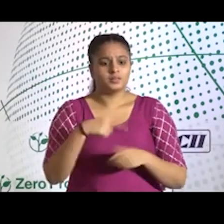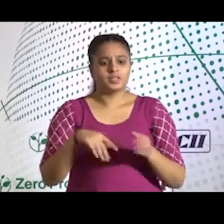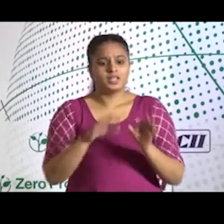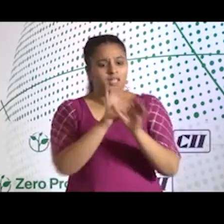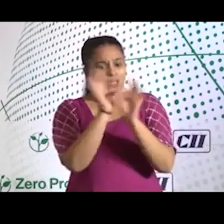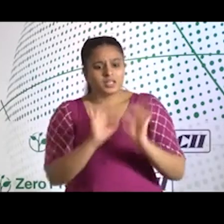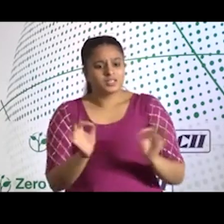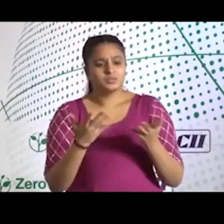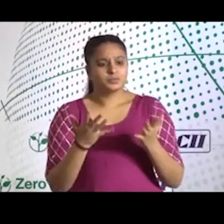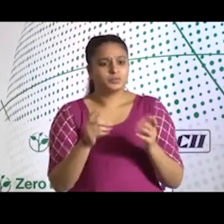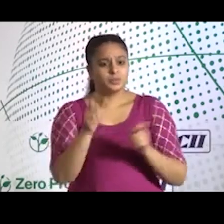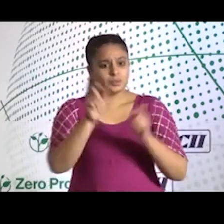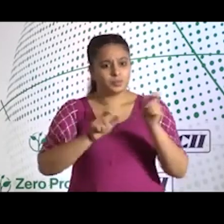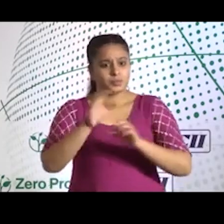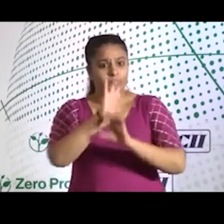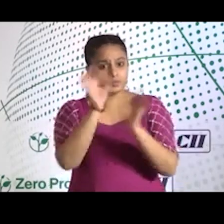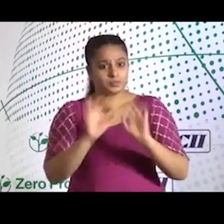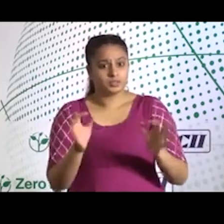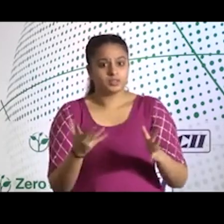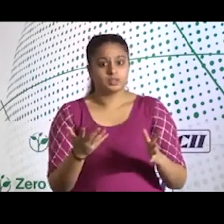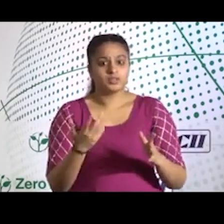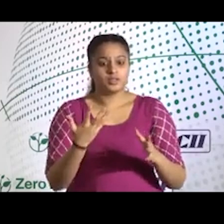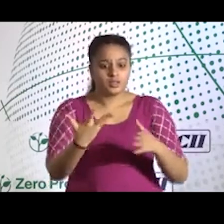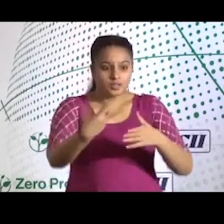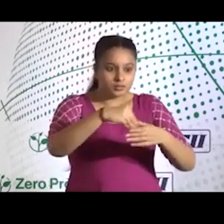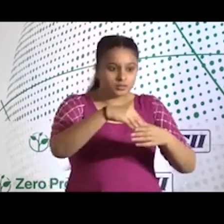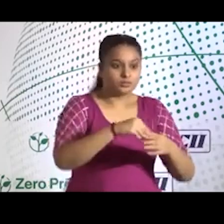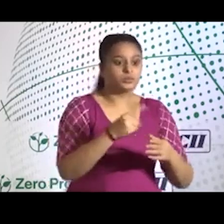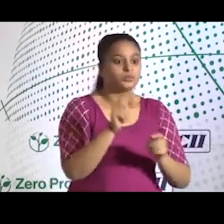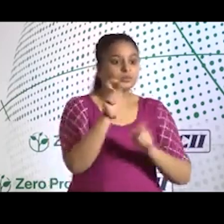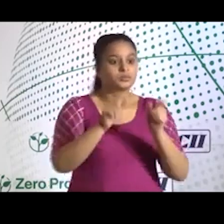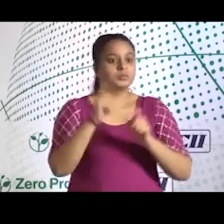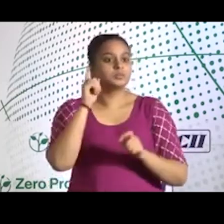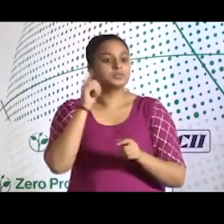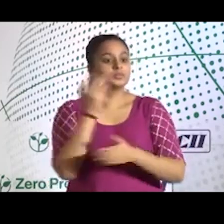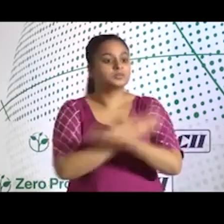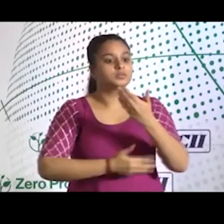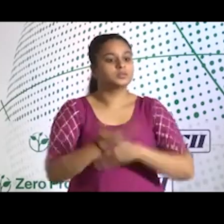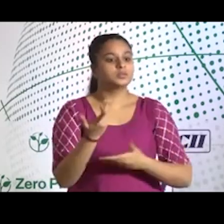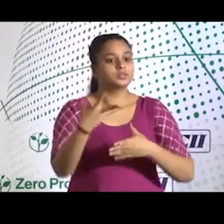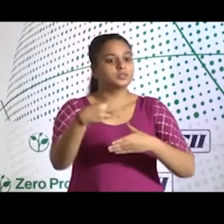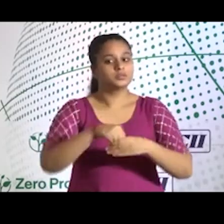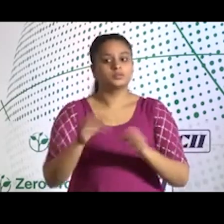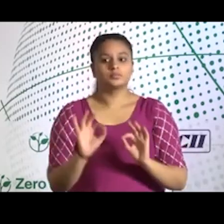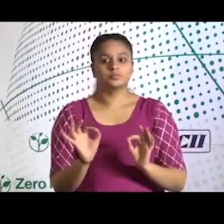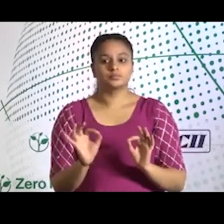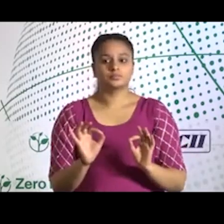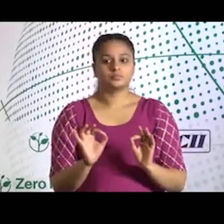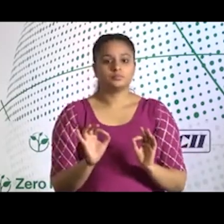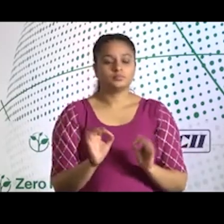ever to include people with disabilities. So when people with disabilities were coming to the workplace,